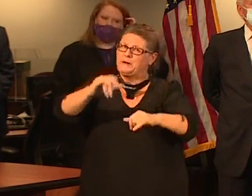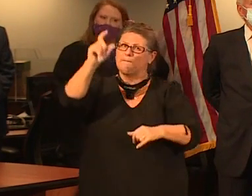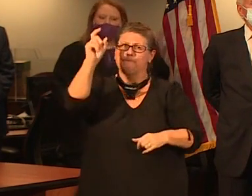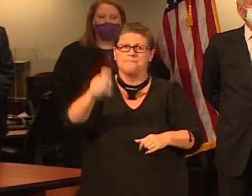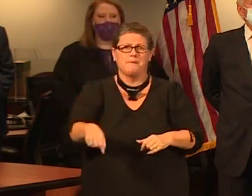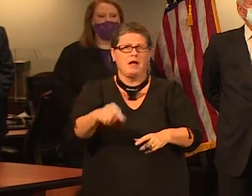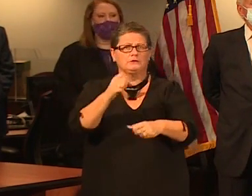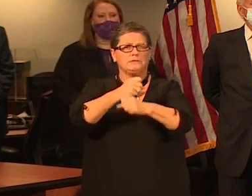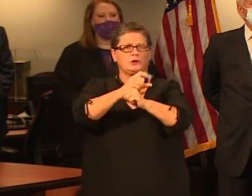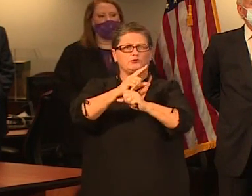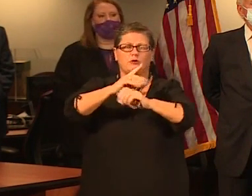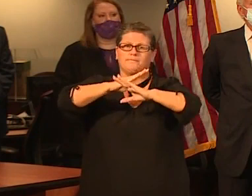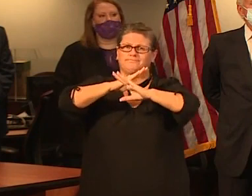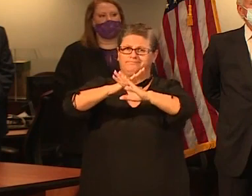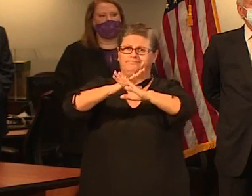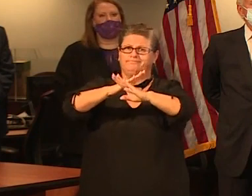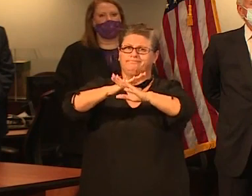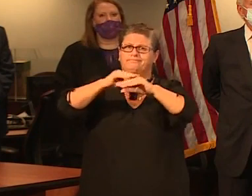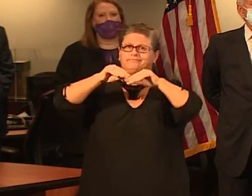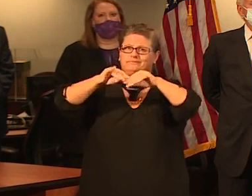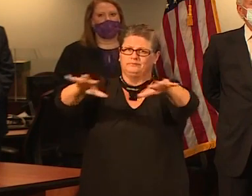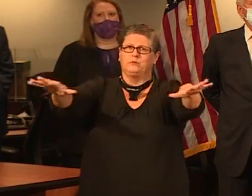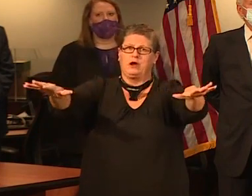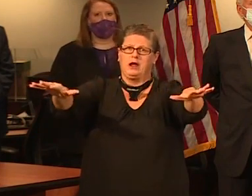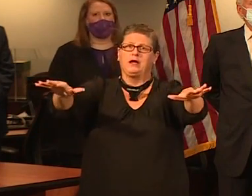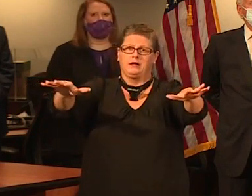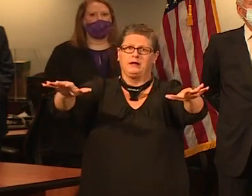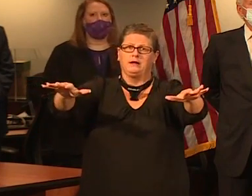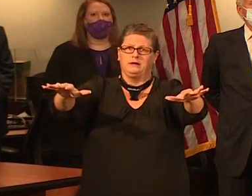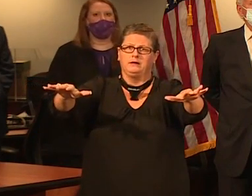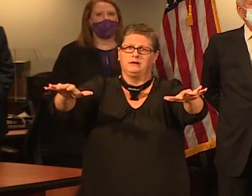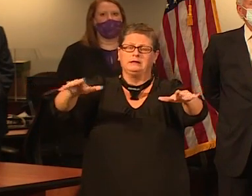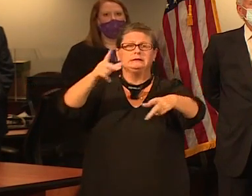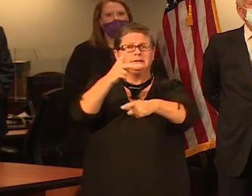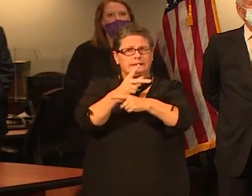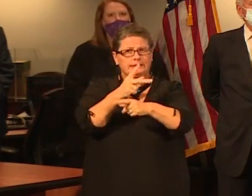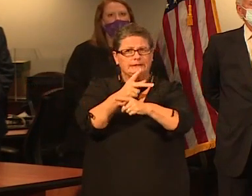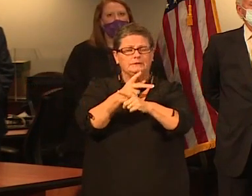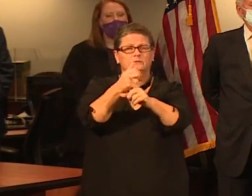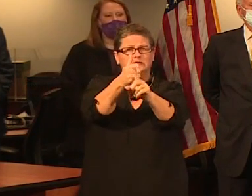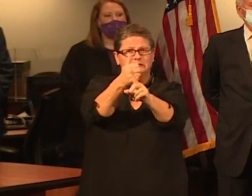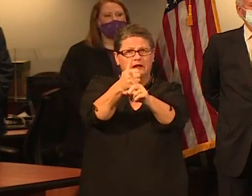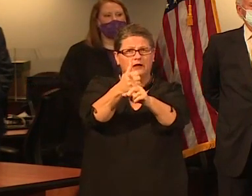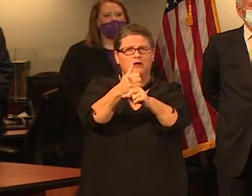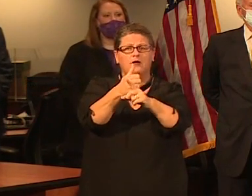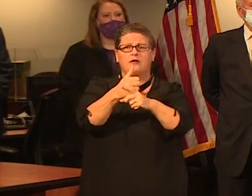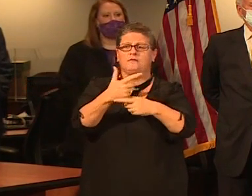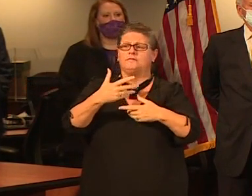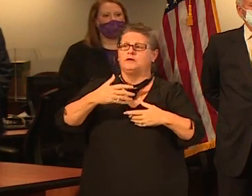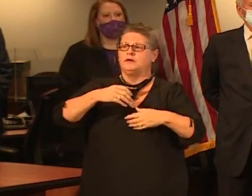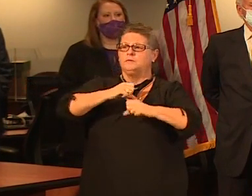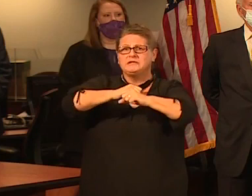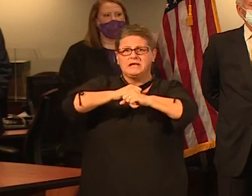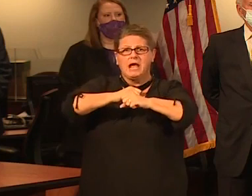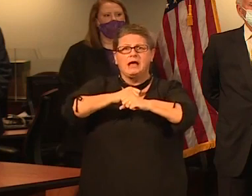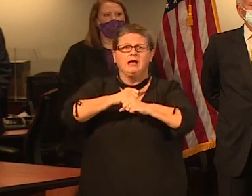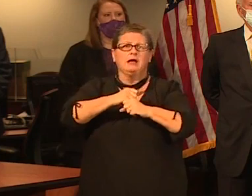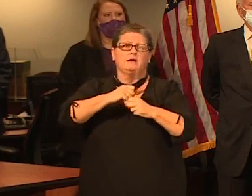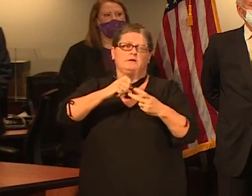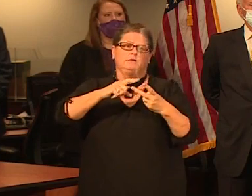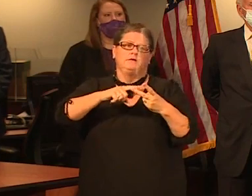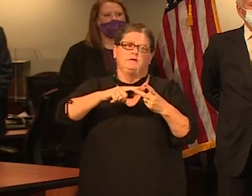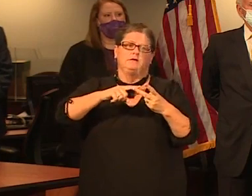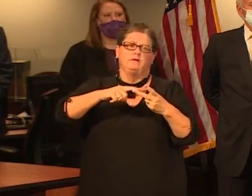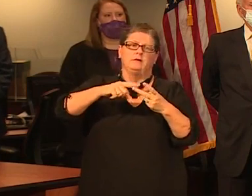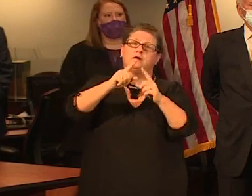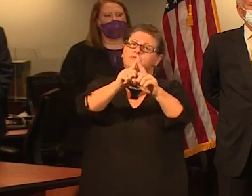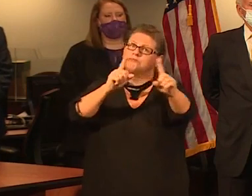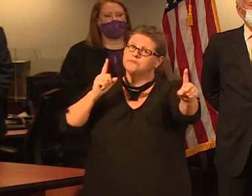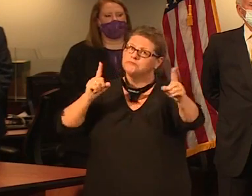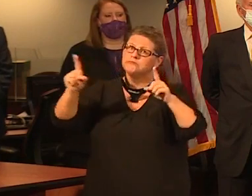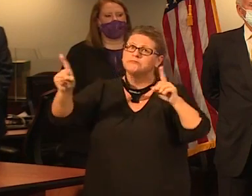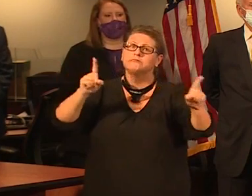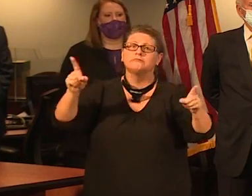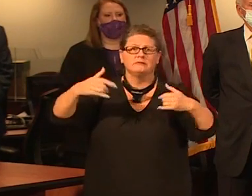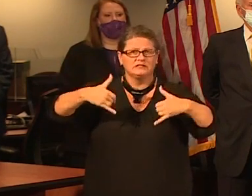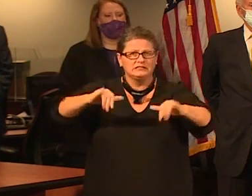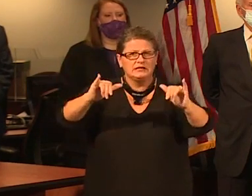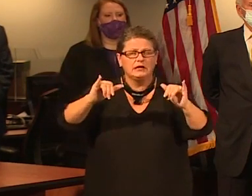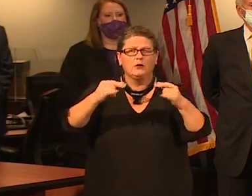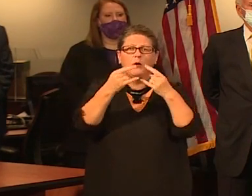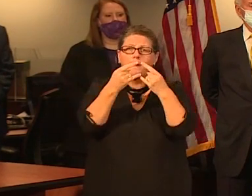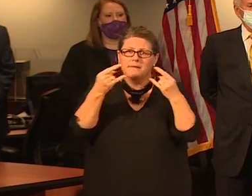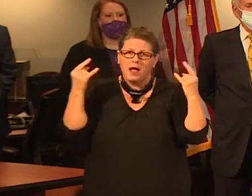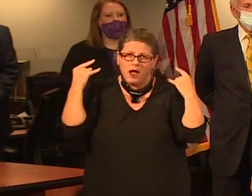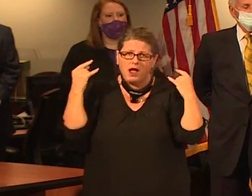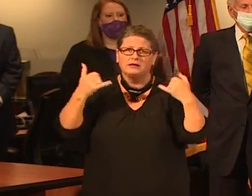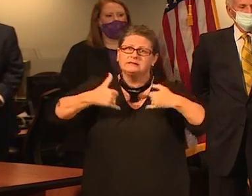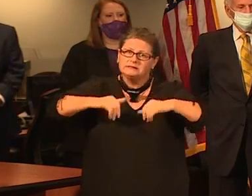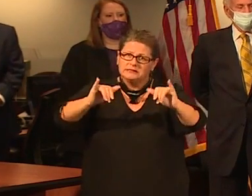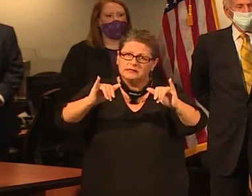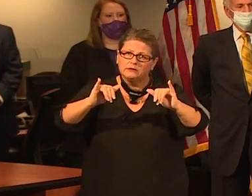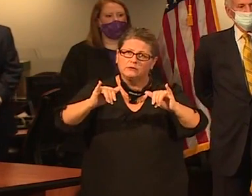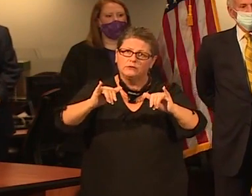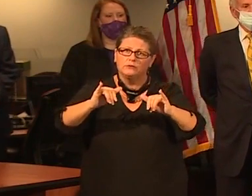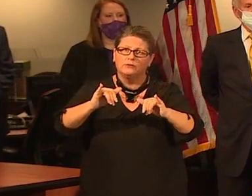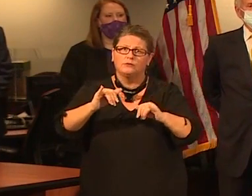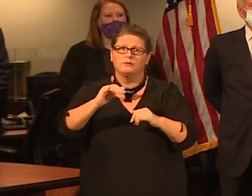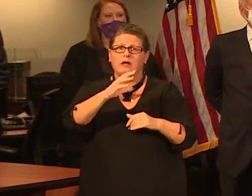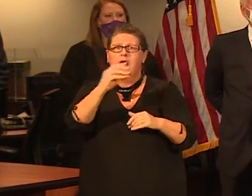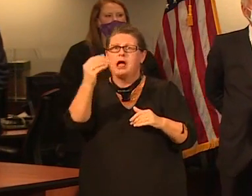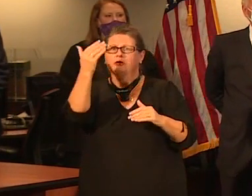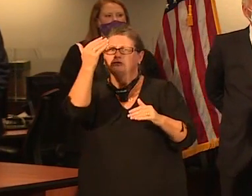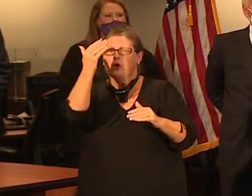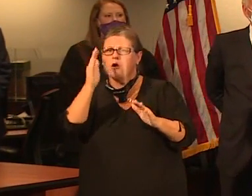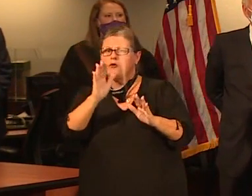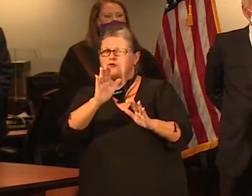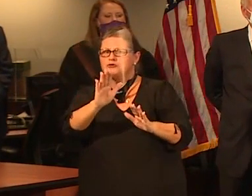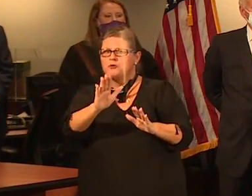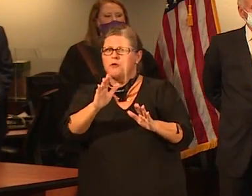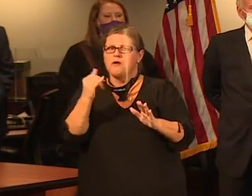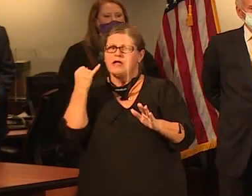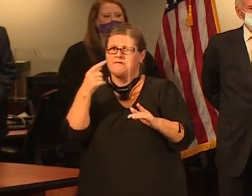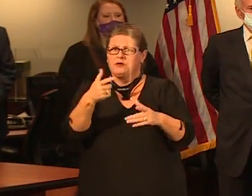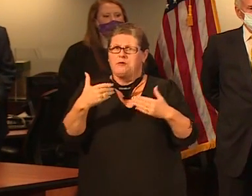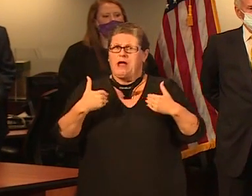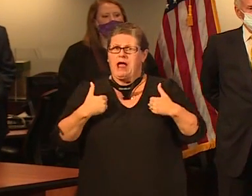IN LIEU OF A VACCINE, WE MUST CONTINUE IN OUR UNITED FIGHT AGAINST THIS DEADLY DISEASE BY RECOMMENDED PRECAUTIONS, INCLUDING PRACTICING SOCIAL DISTANCING, WEARING A MASK AND